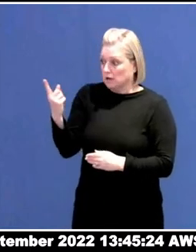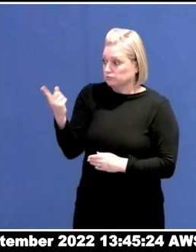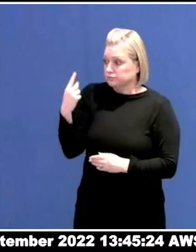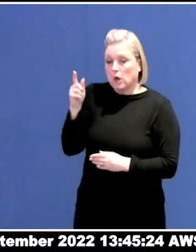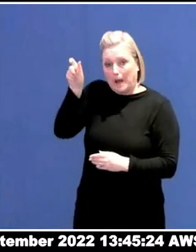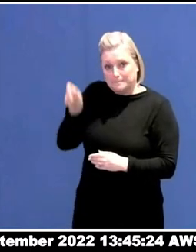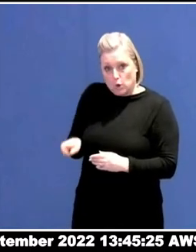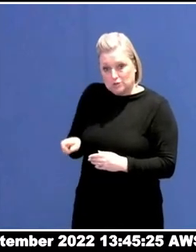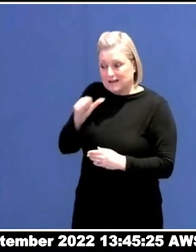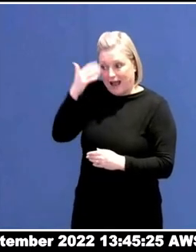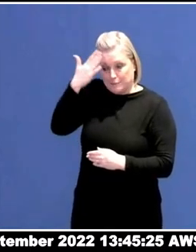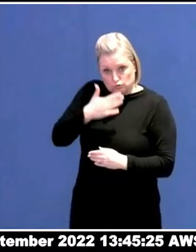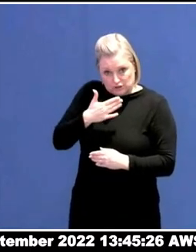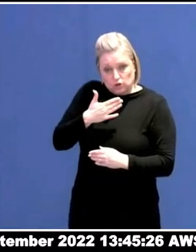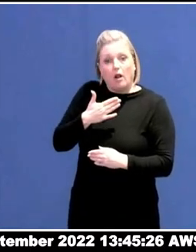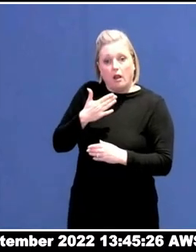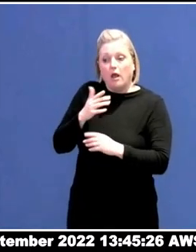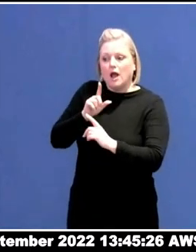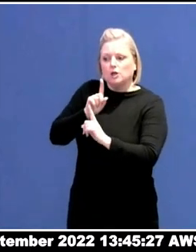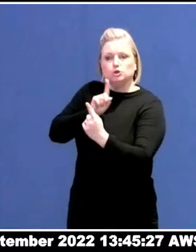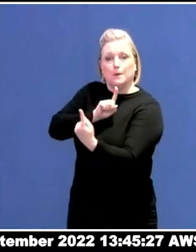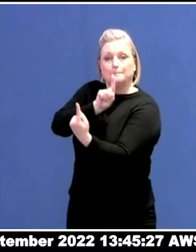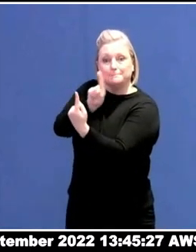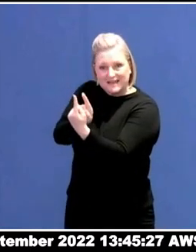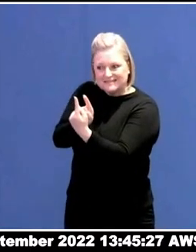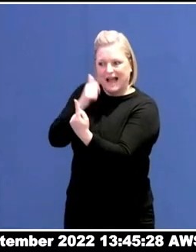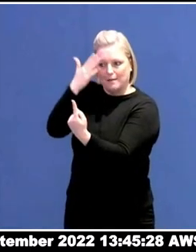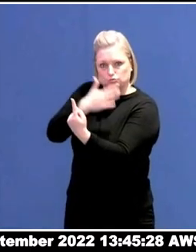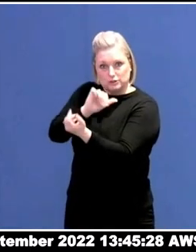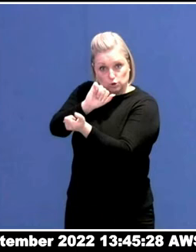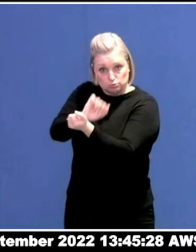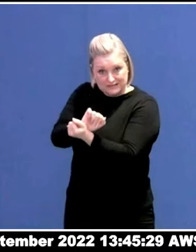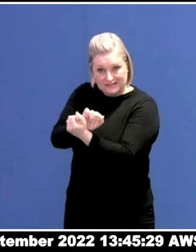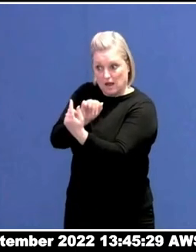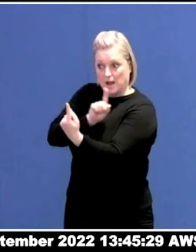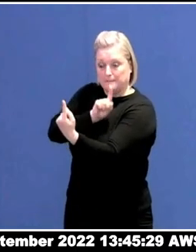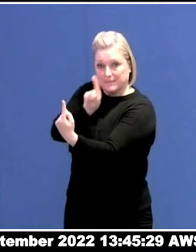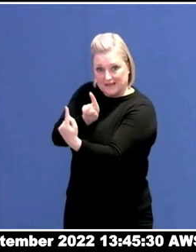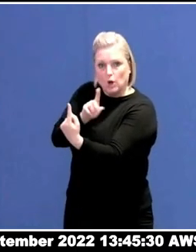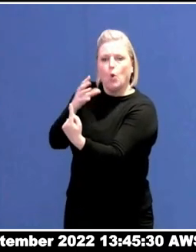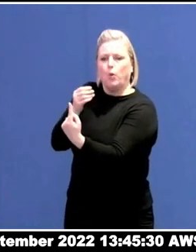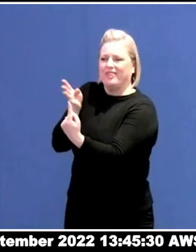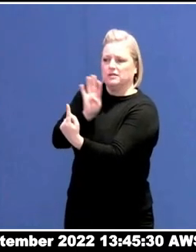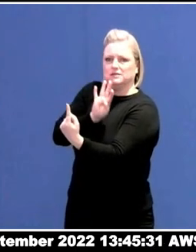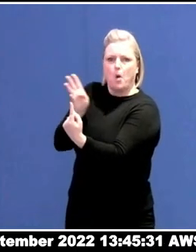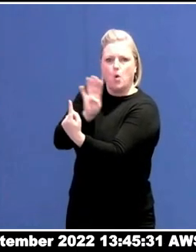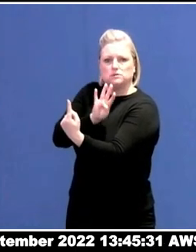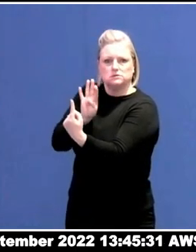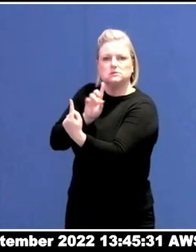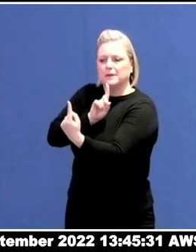be conducted in collaboration with First Nations health workers or significant members of the person's community, including Elders and traditional healers.